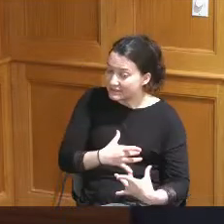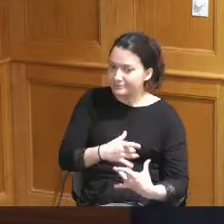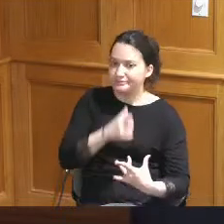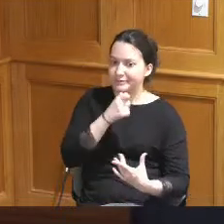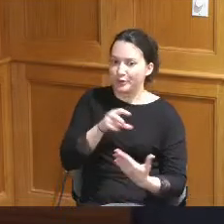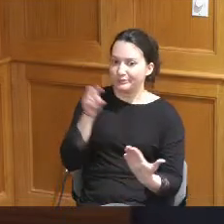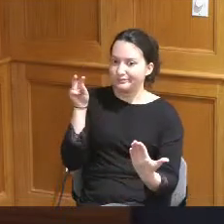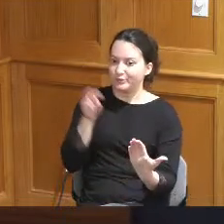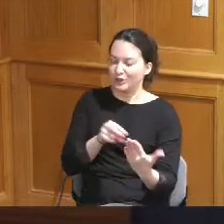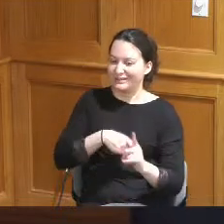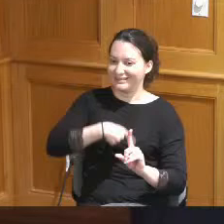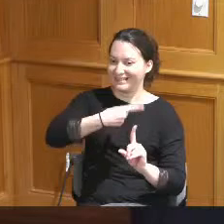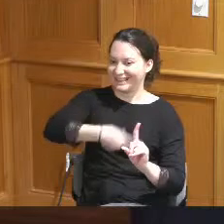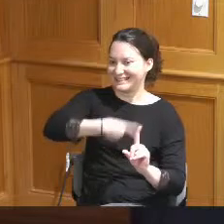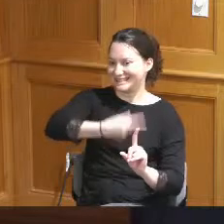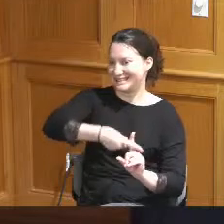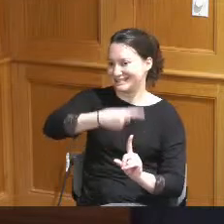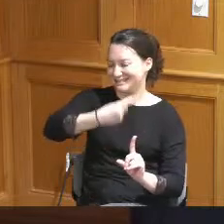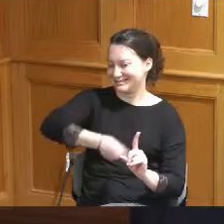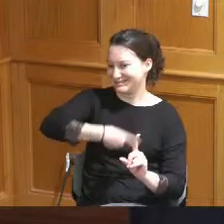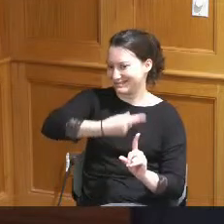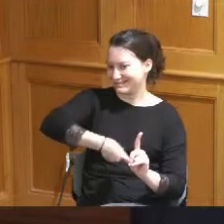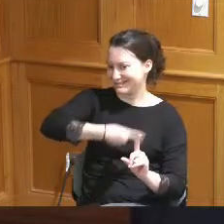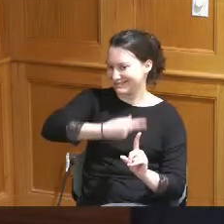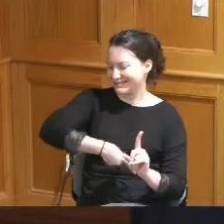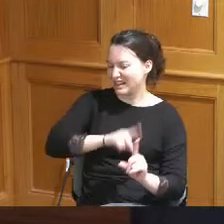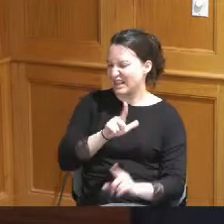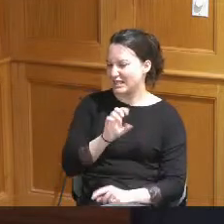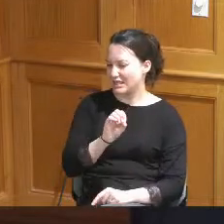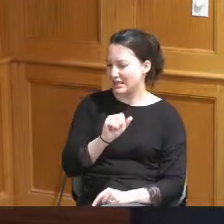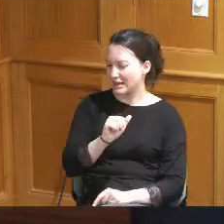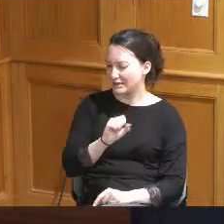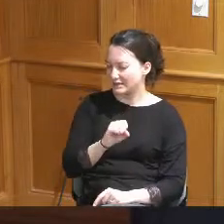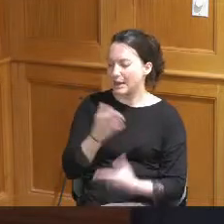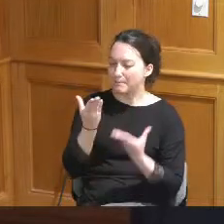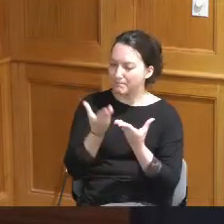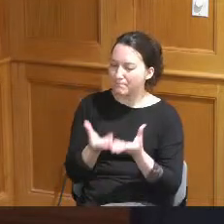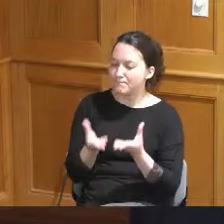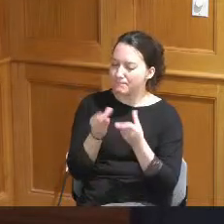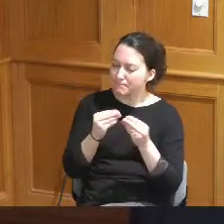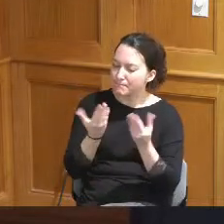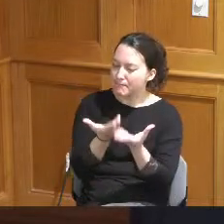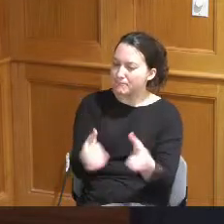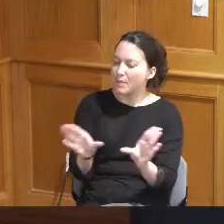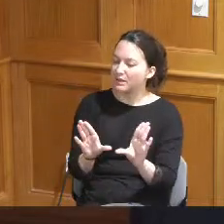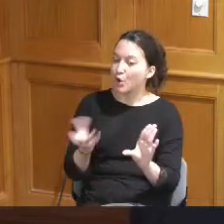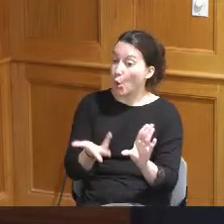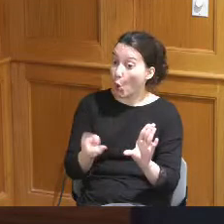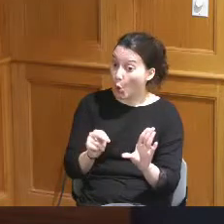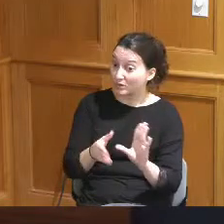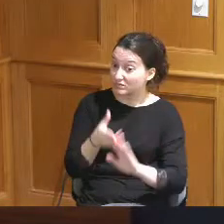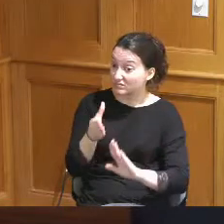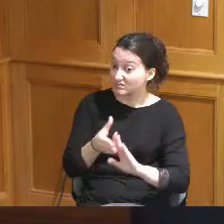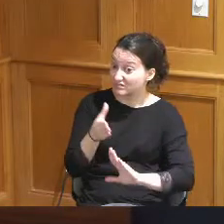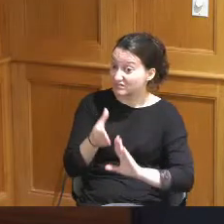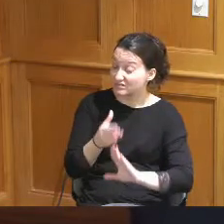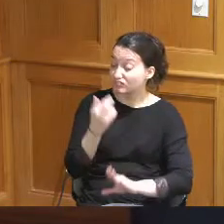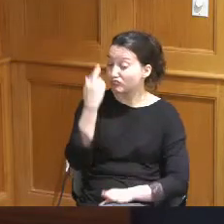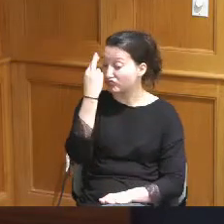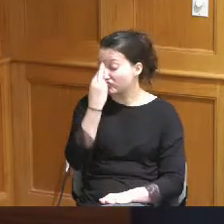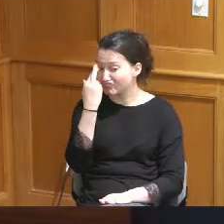at least environments for our publicly owned or public operations that being said we're in a in